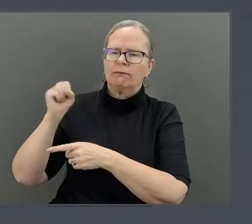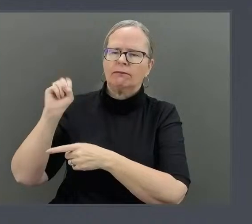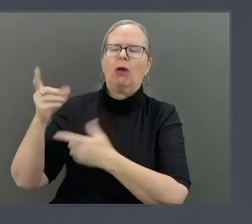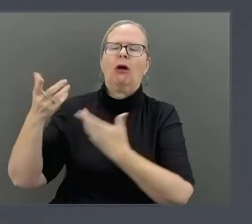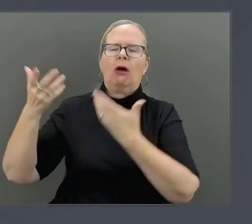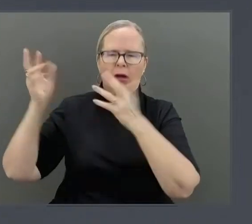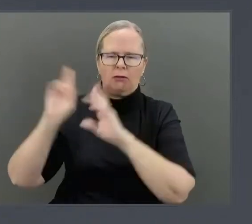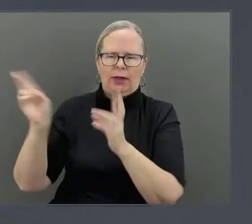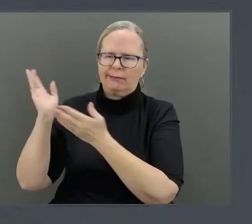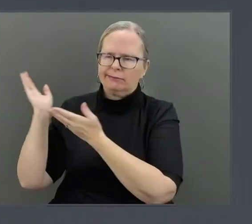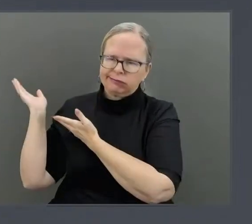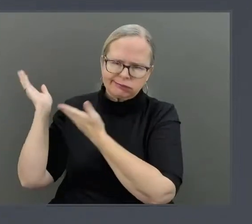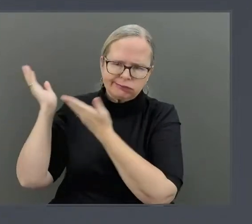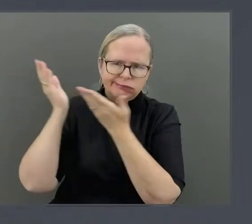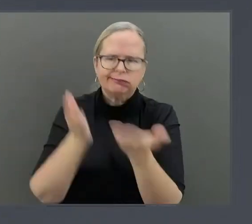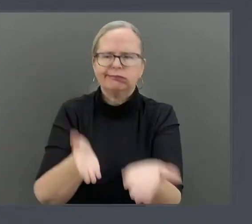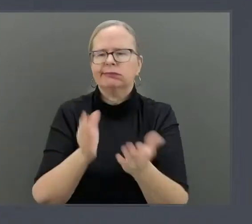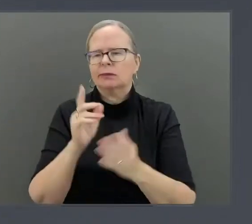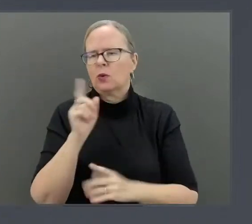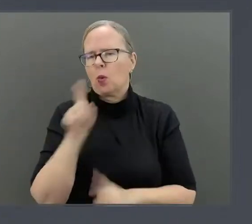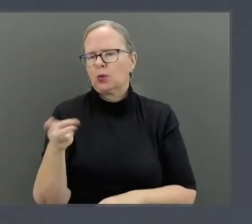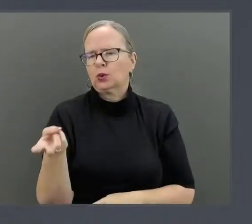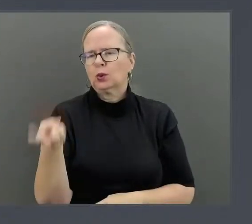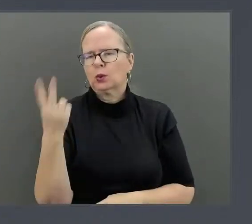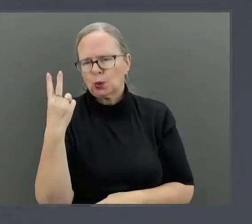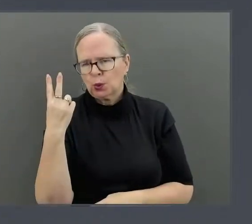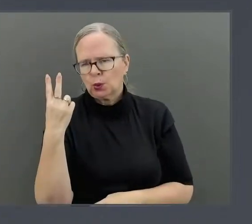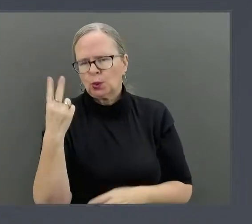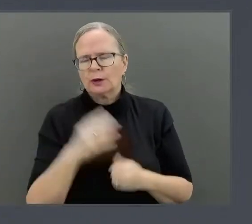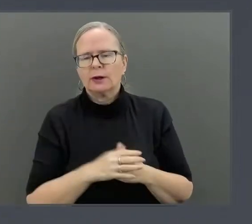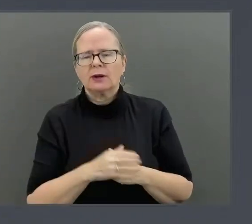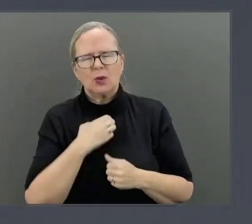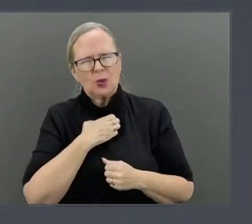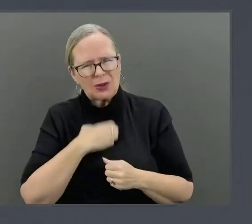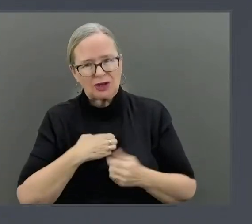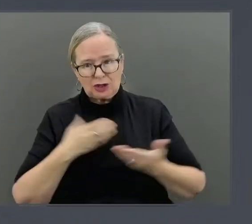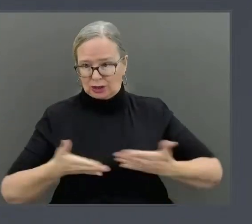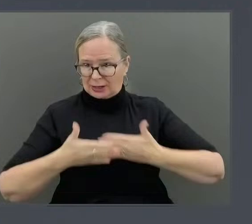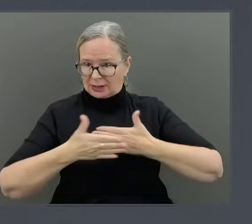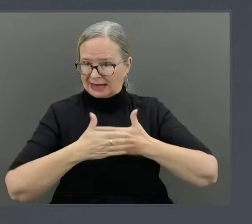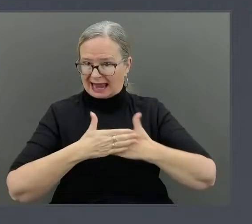to custom make something in our own Province it simply would have taken too much time and our